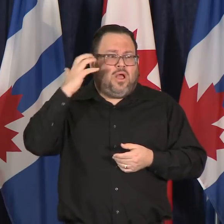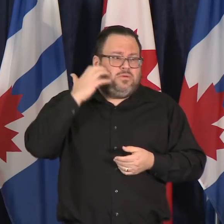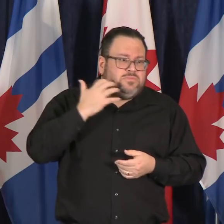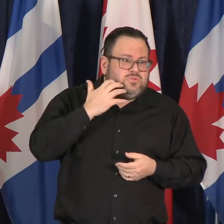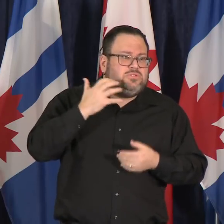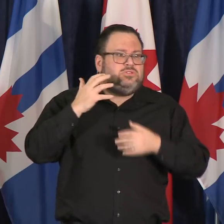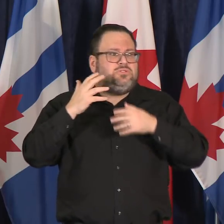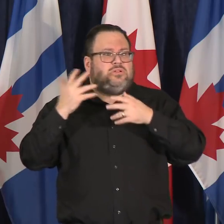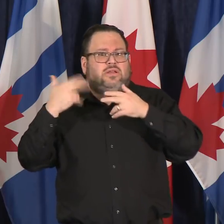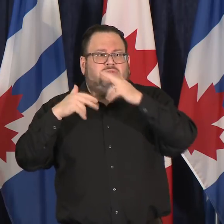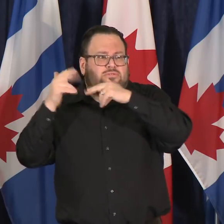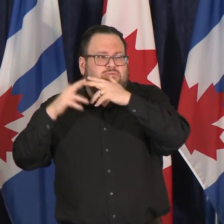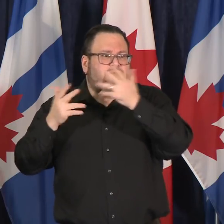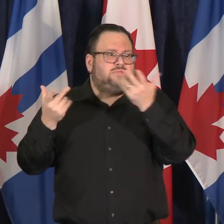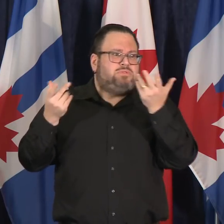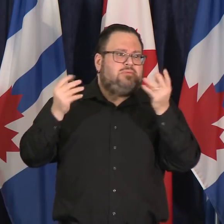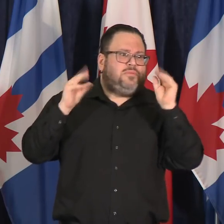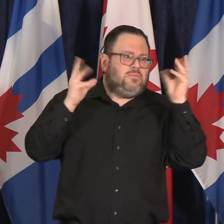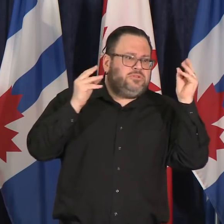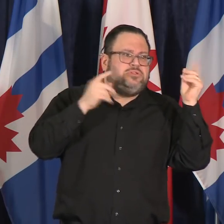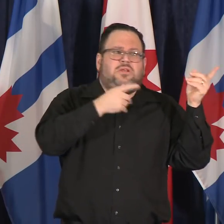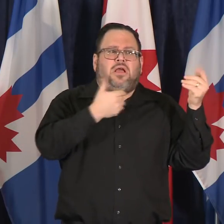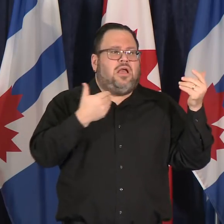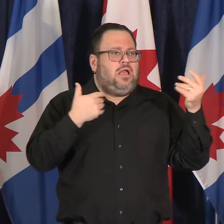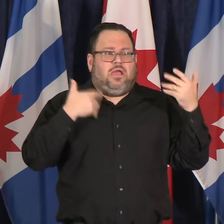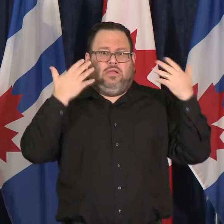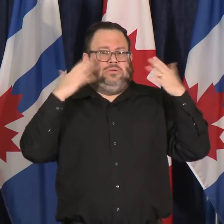supplies I leave that in the very capable hands of chief make--can and